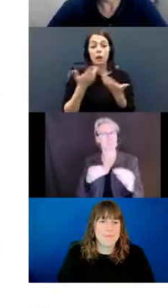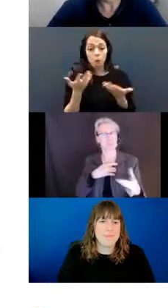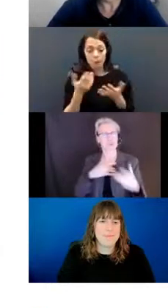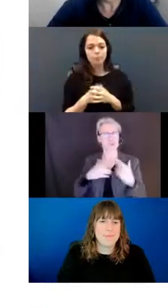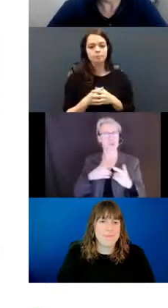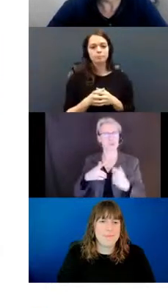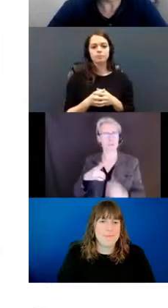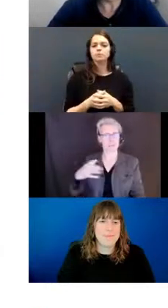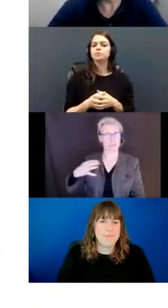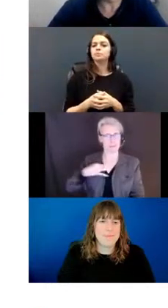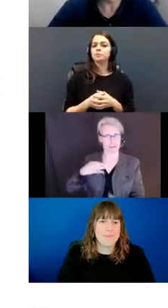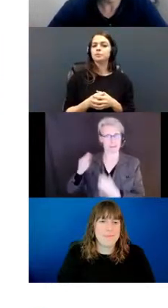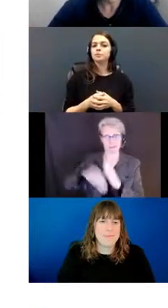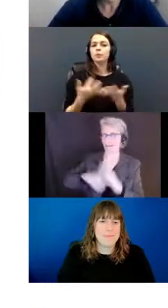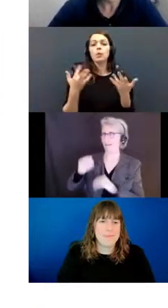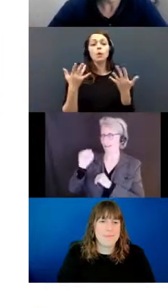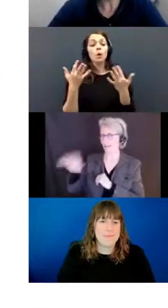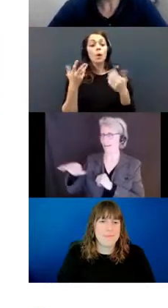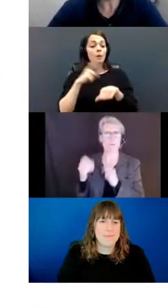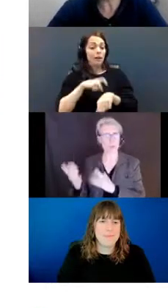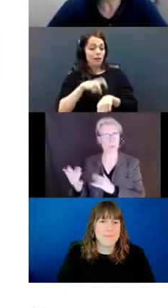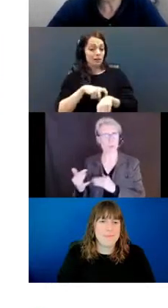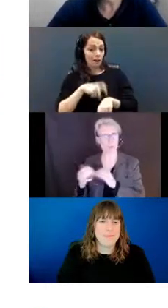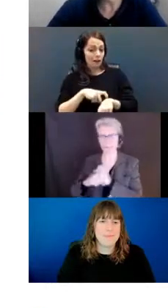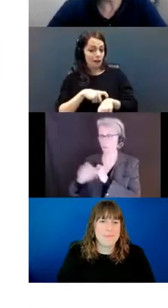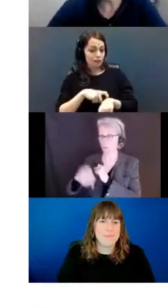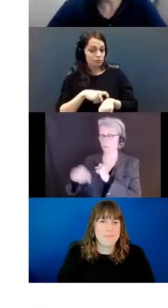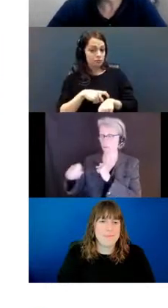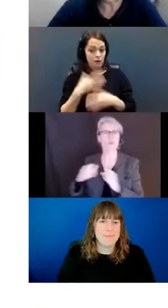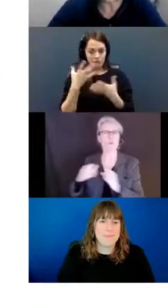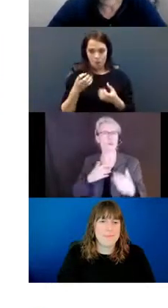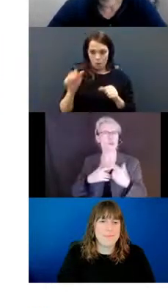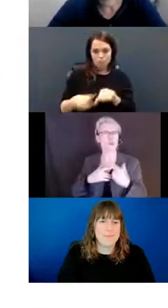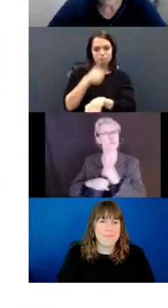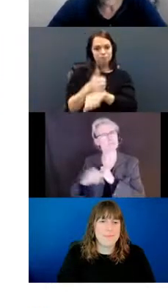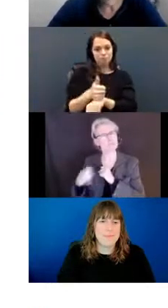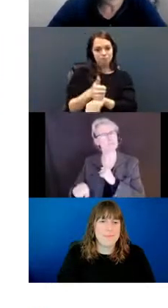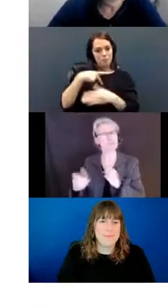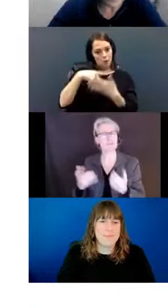a big concern for people also they're concerned about the amount of income that would be allowed